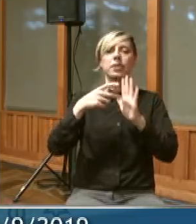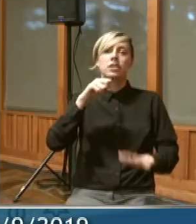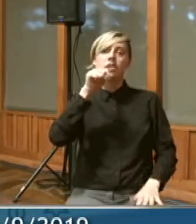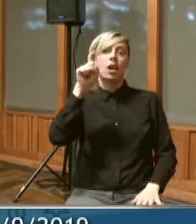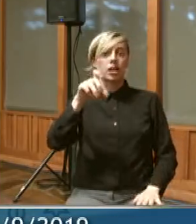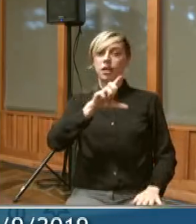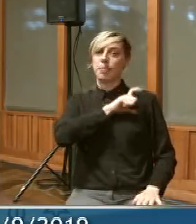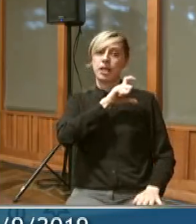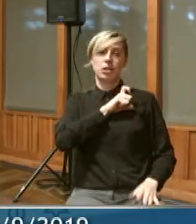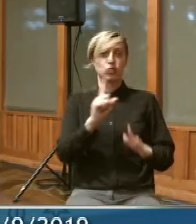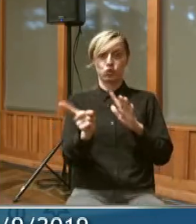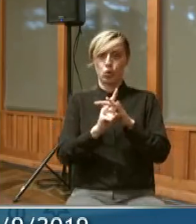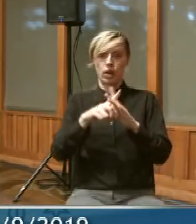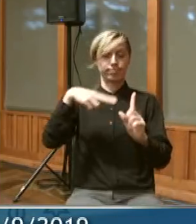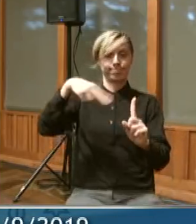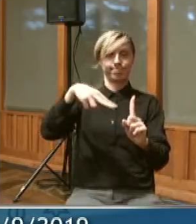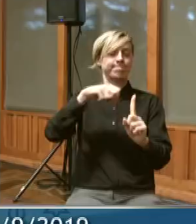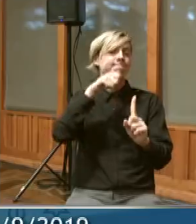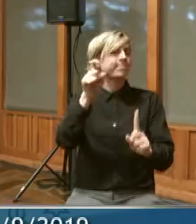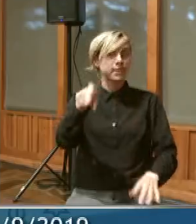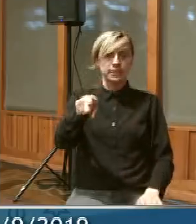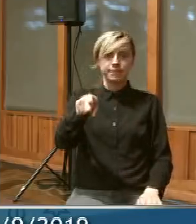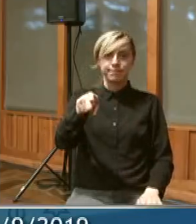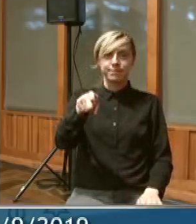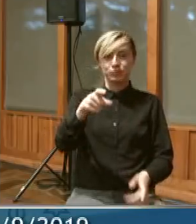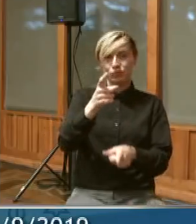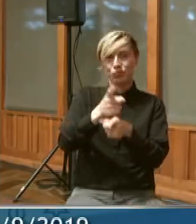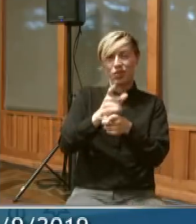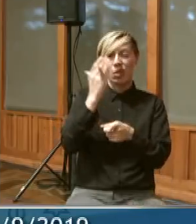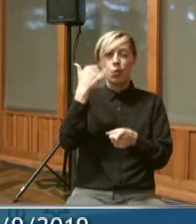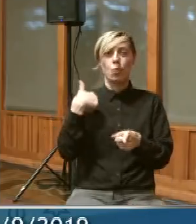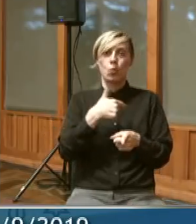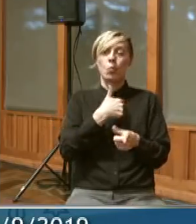TALKING ABOUT IS CARE, RIGHT? WHEN YOU HAVE A THRIVING COMMUNITY THEN YOU HAVE A COMMUNITY THAT DOESN'T NEED TO